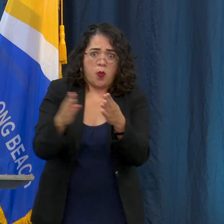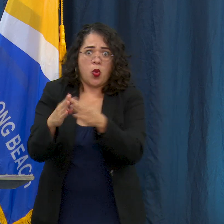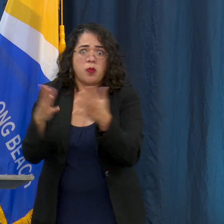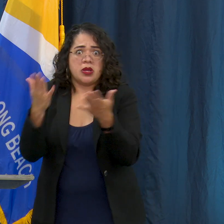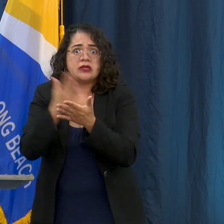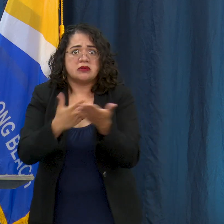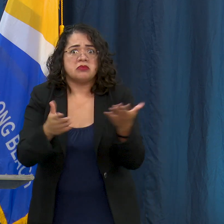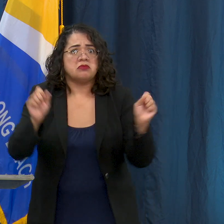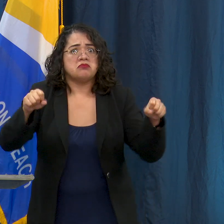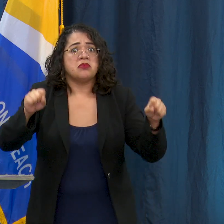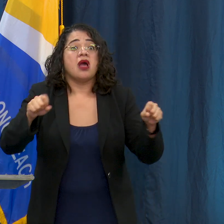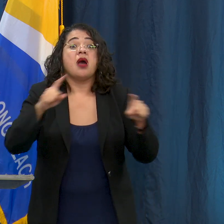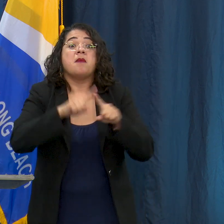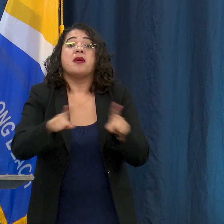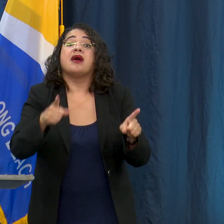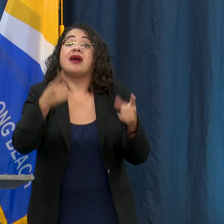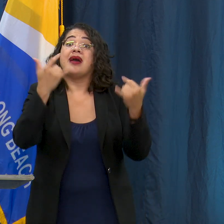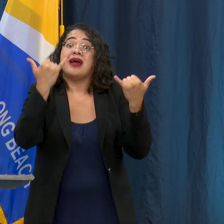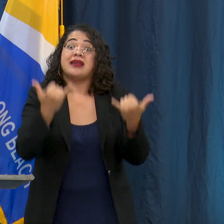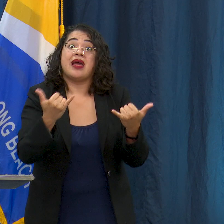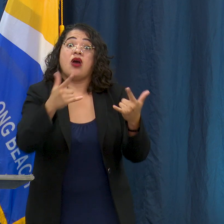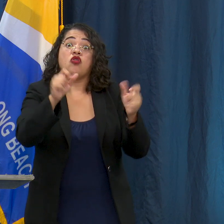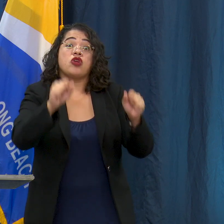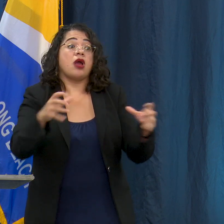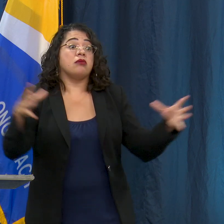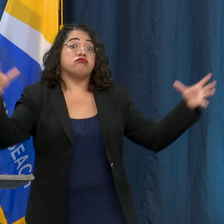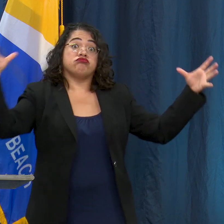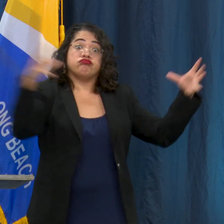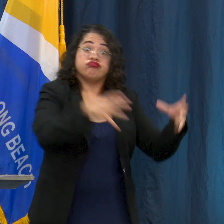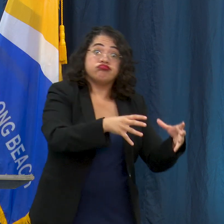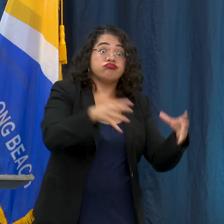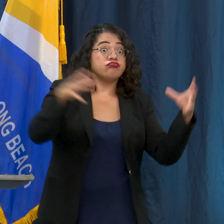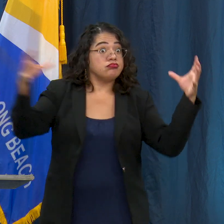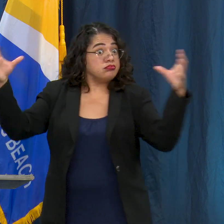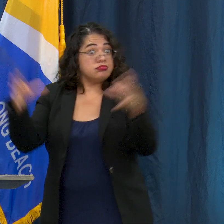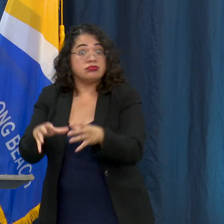under the current state order. Unfortunately, we have been receiving